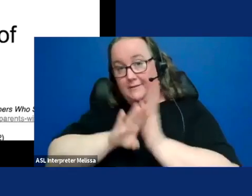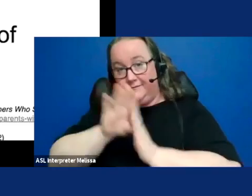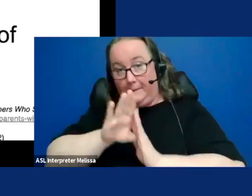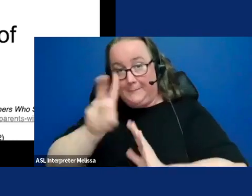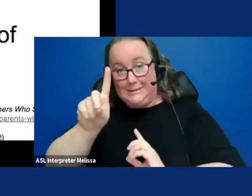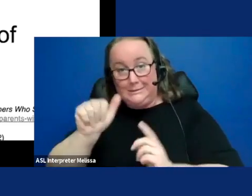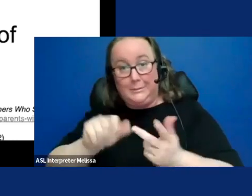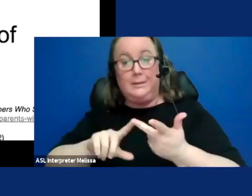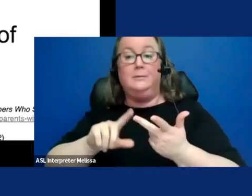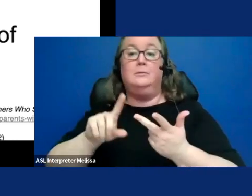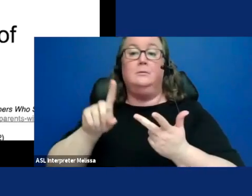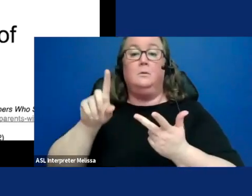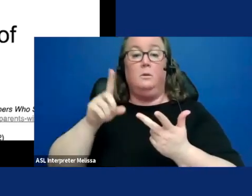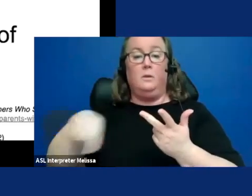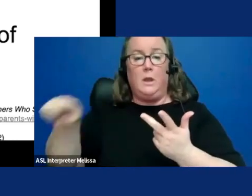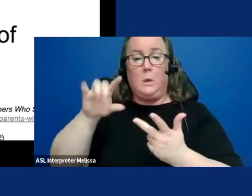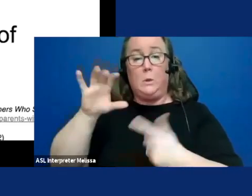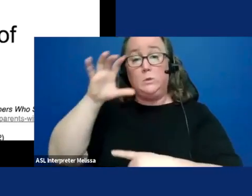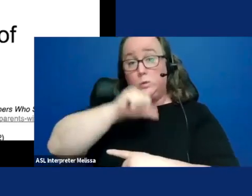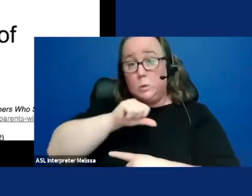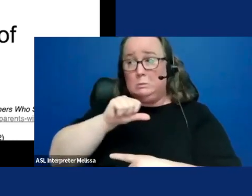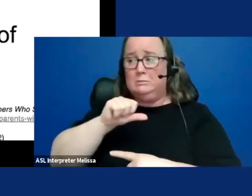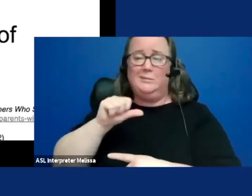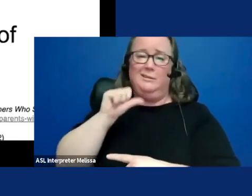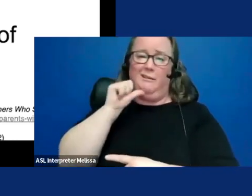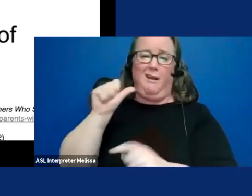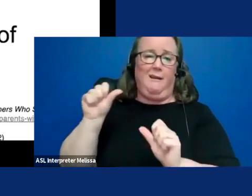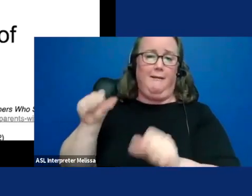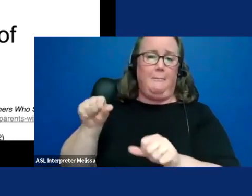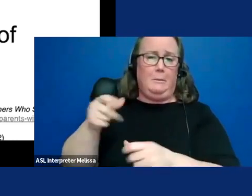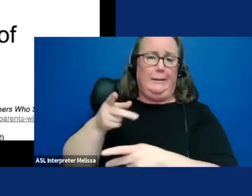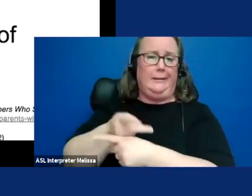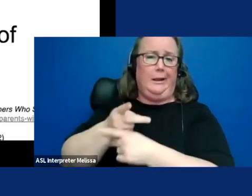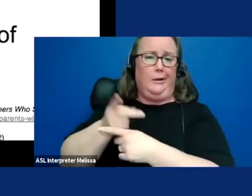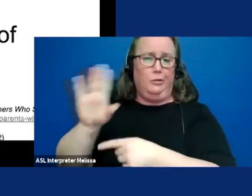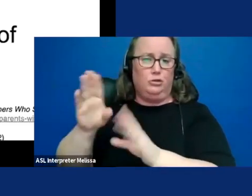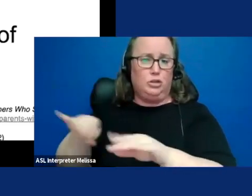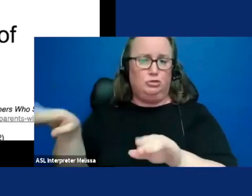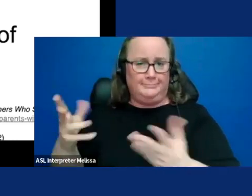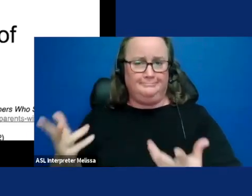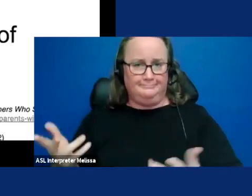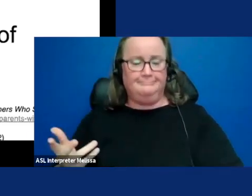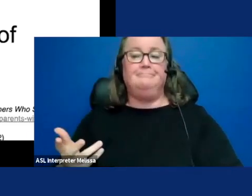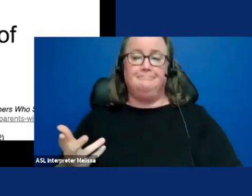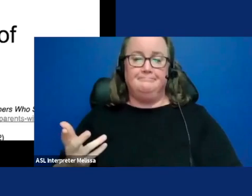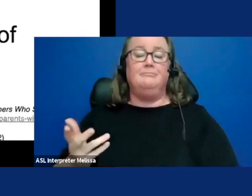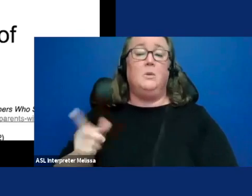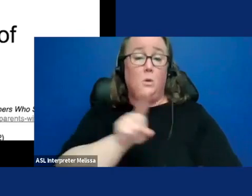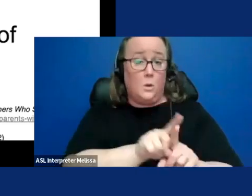being assumed to be inherently incapable of caring for their kids. We even have some studies showing